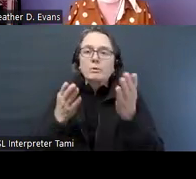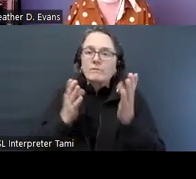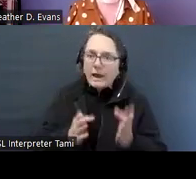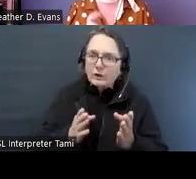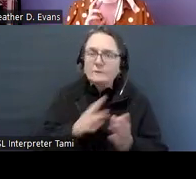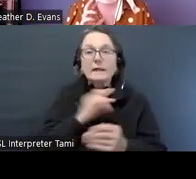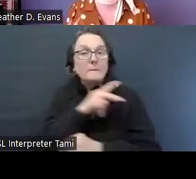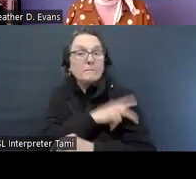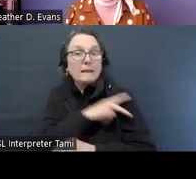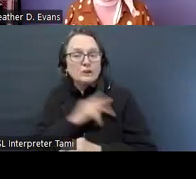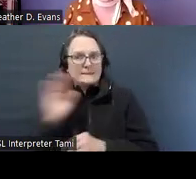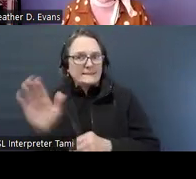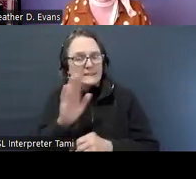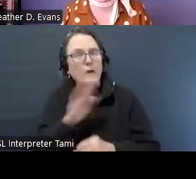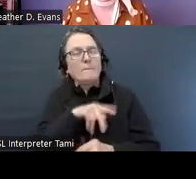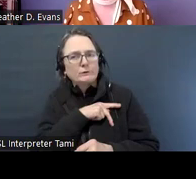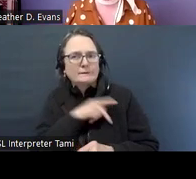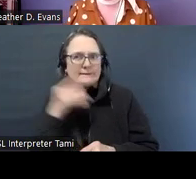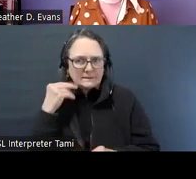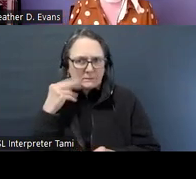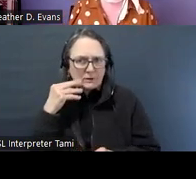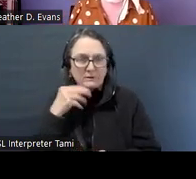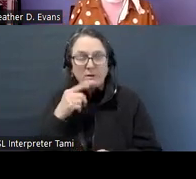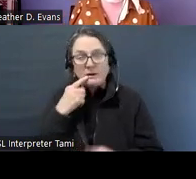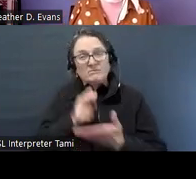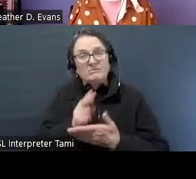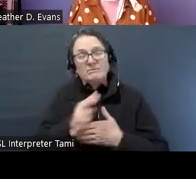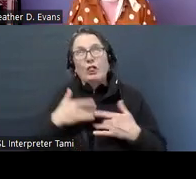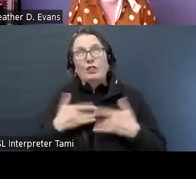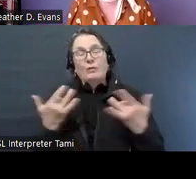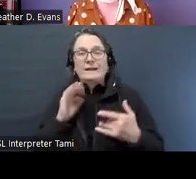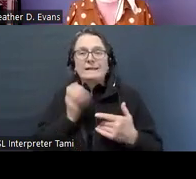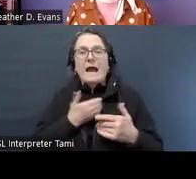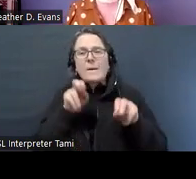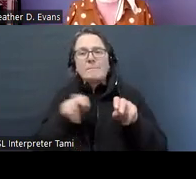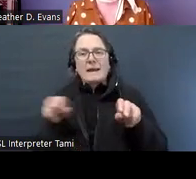And we are especially thrilled to have these panelists who both identify